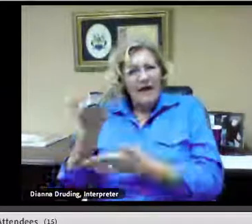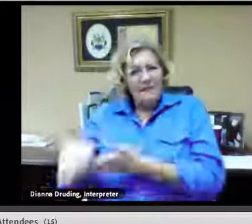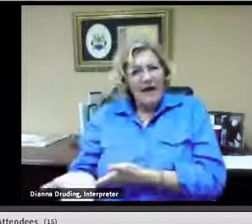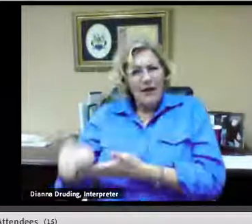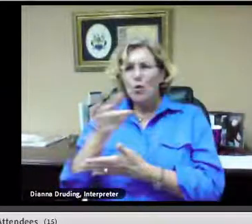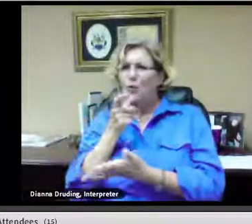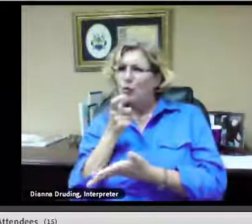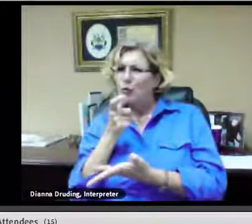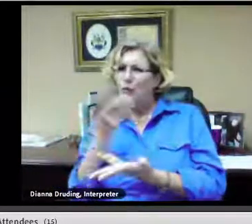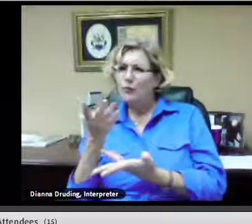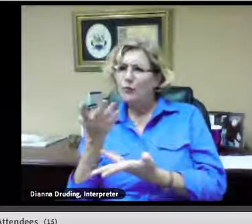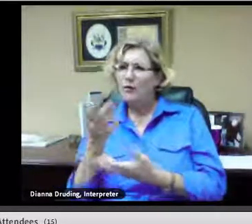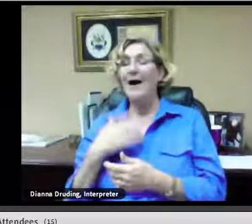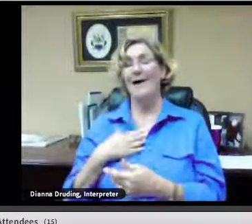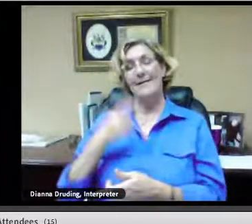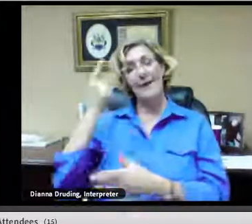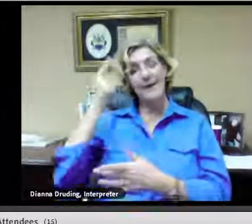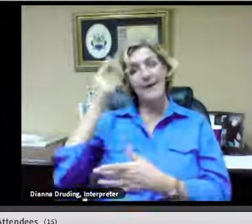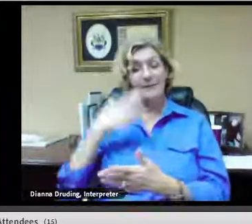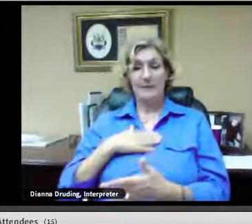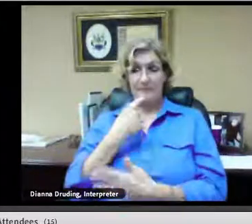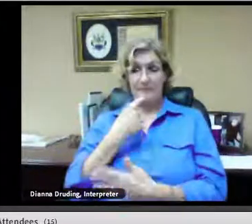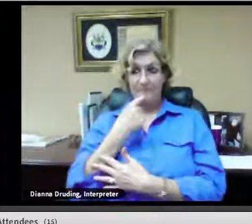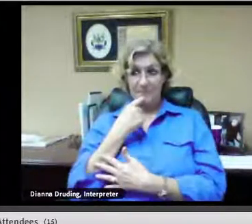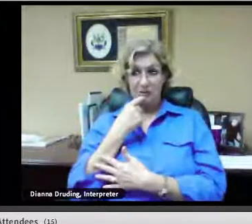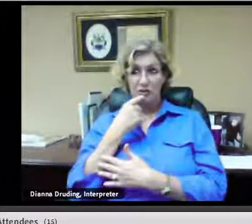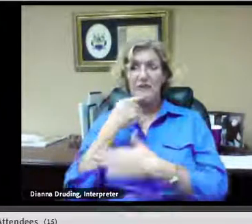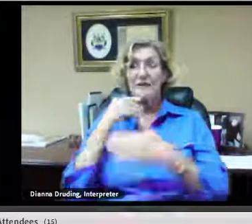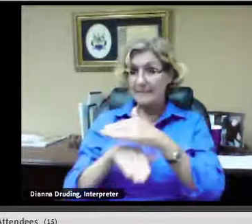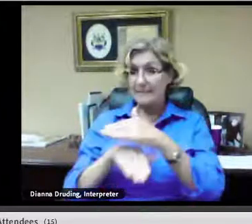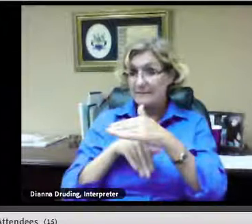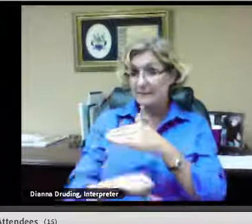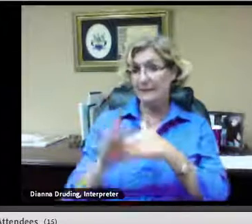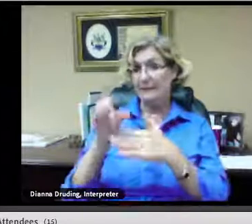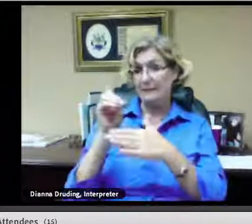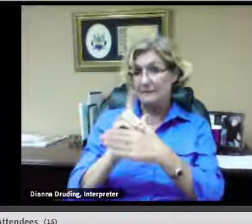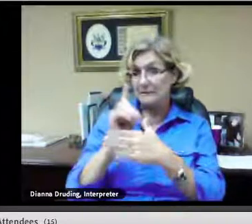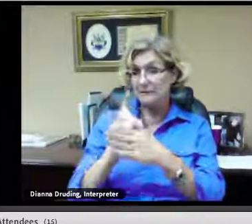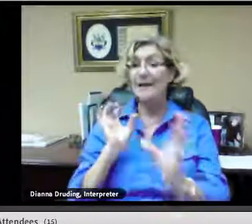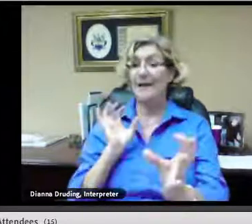accessibility and disability are linked. We have to jump to disability. Okay?